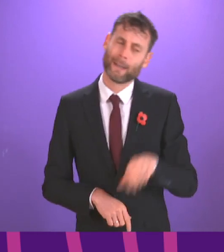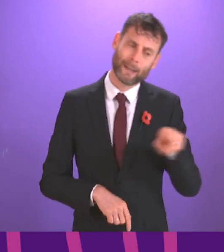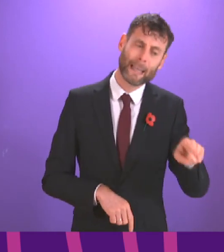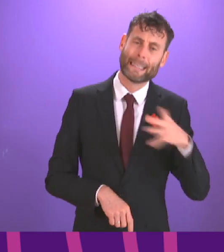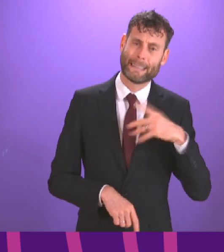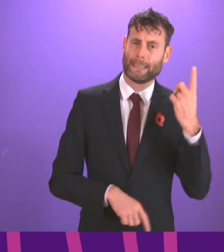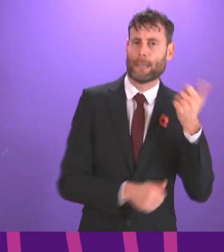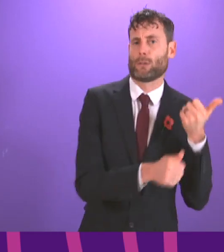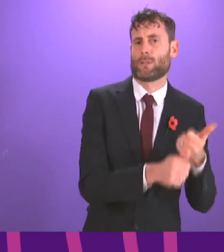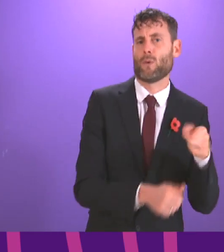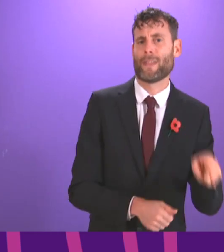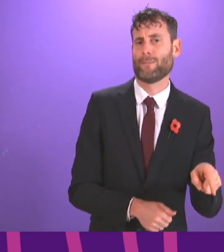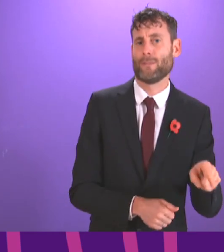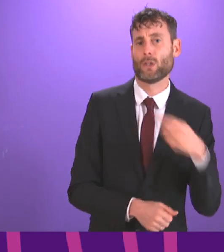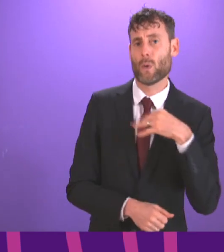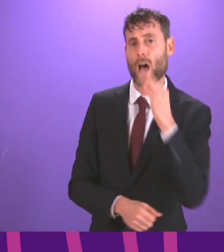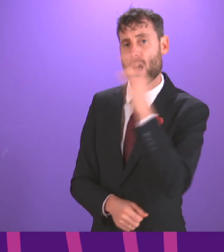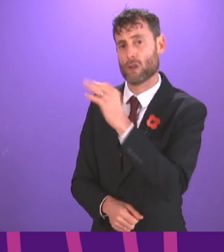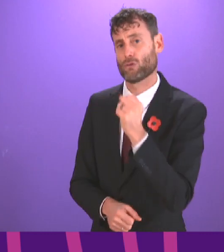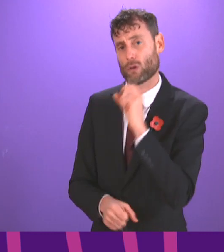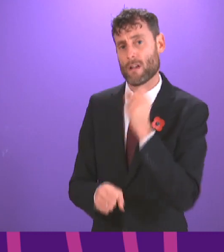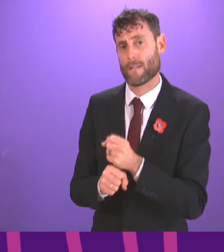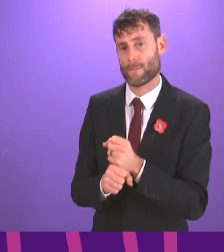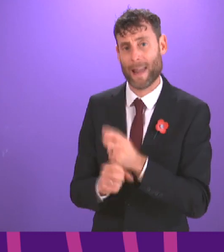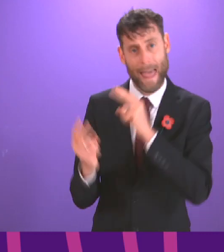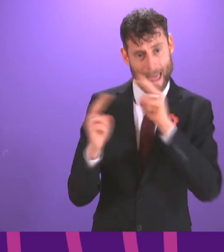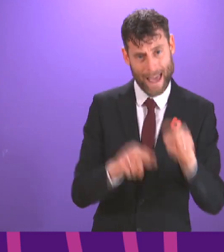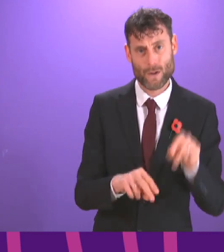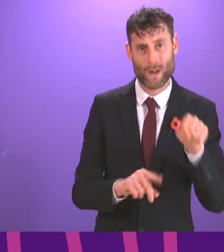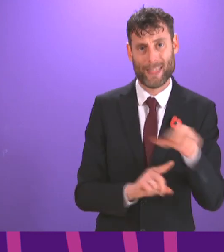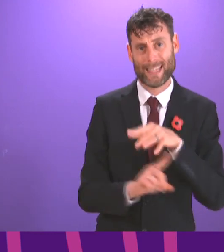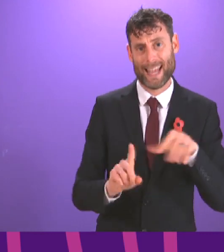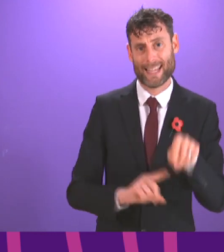I am asking the Scottish Government to step up and examine the details of the case. I